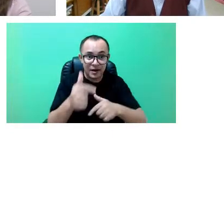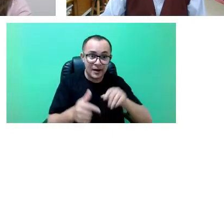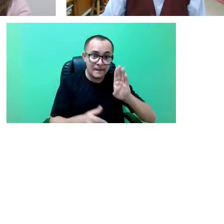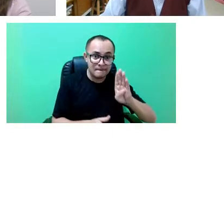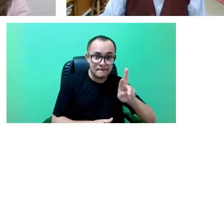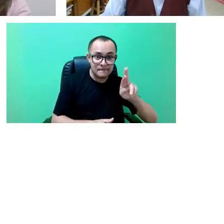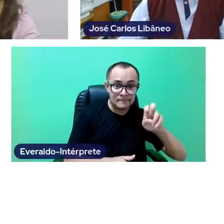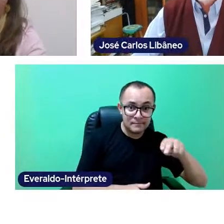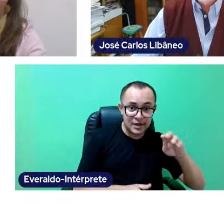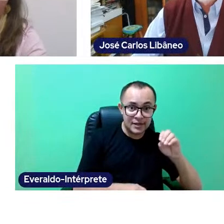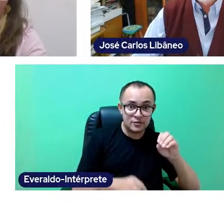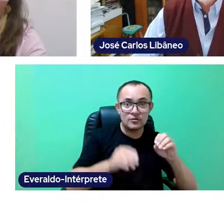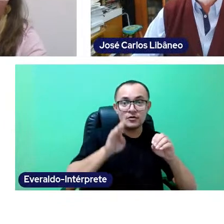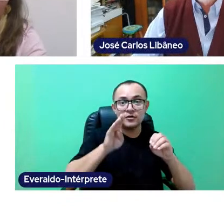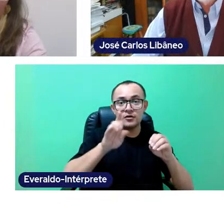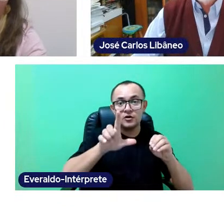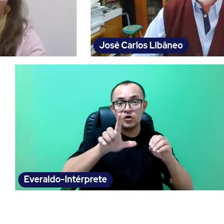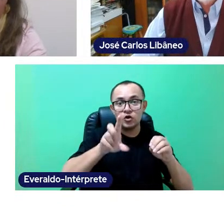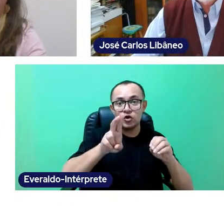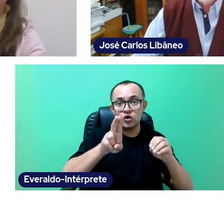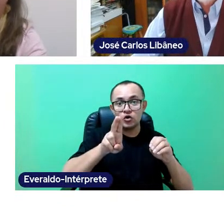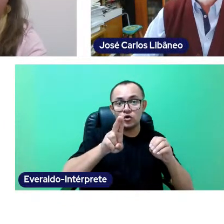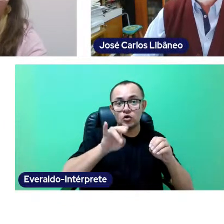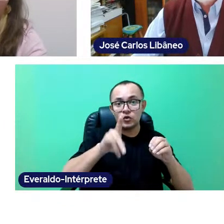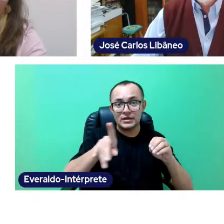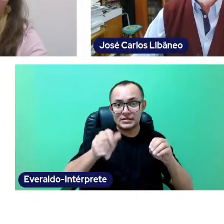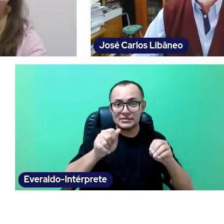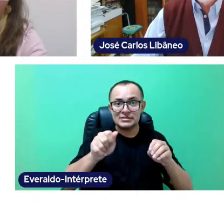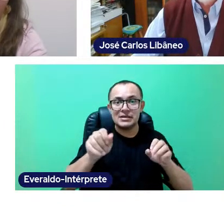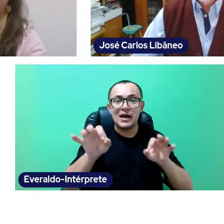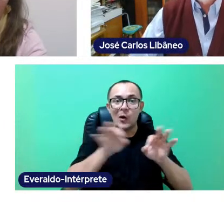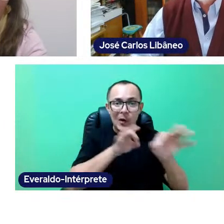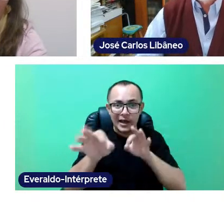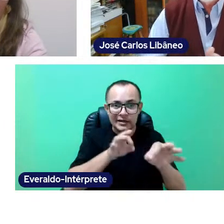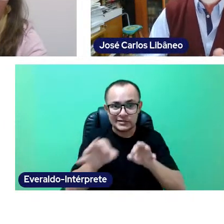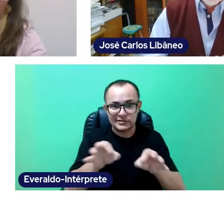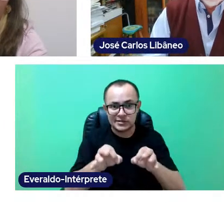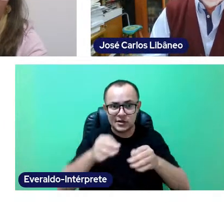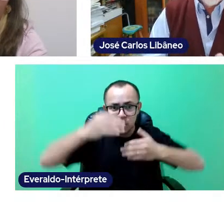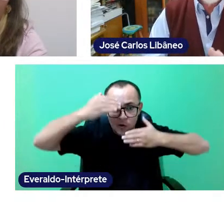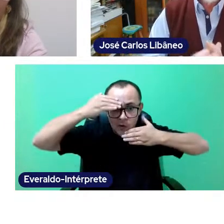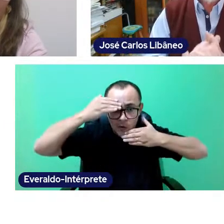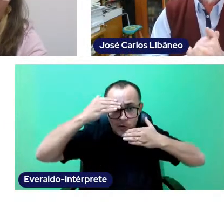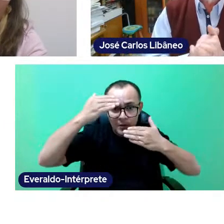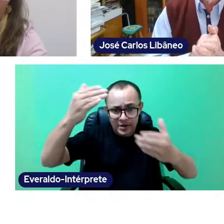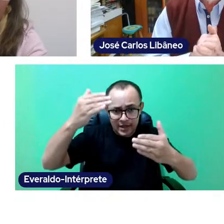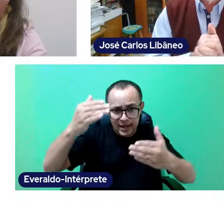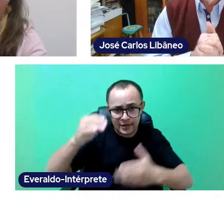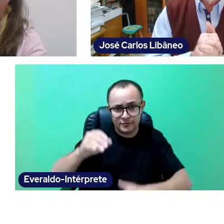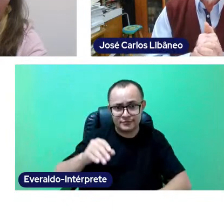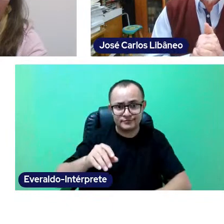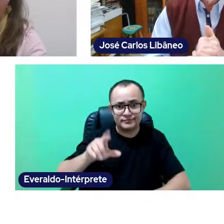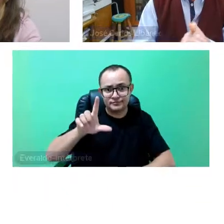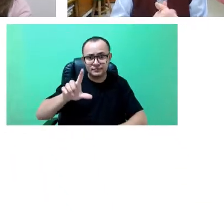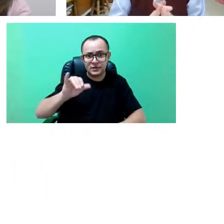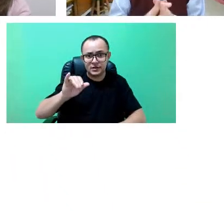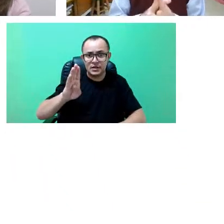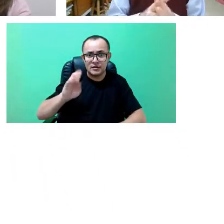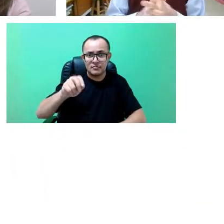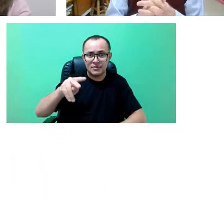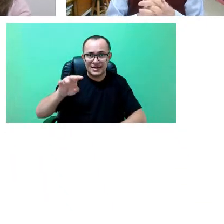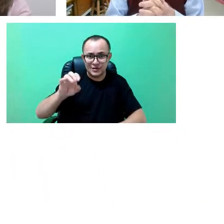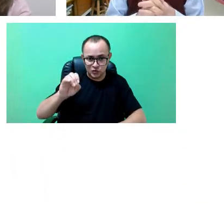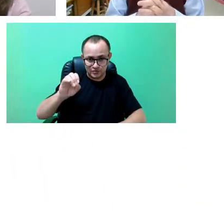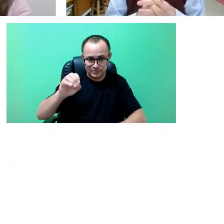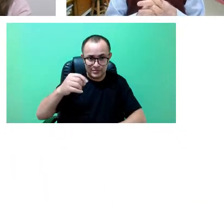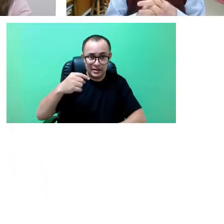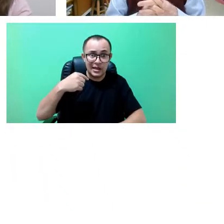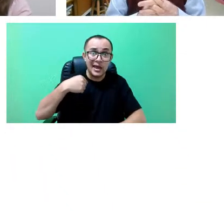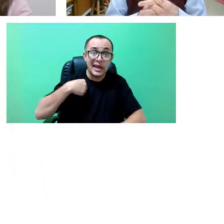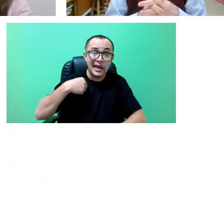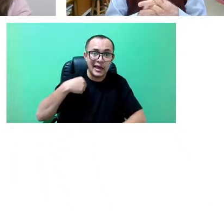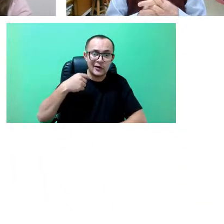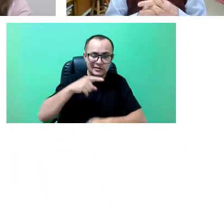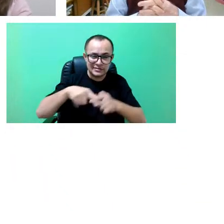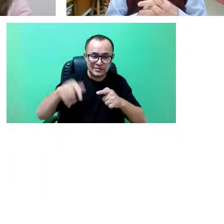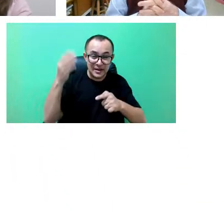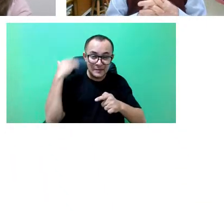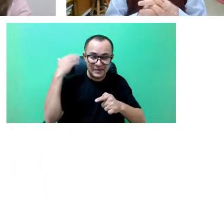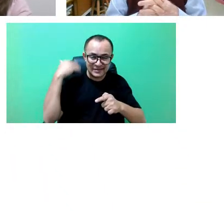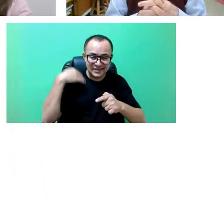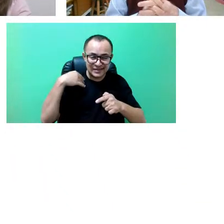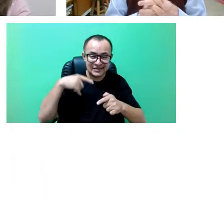I want to thank you for the opportunity to be together with Libâneo. Last week, Libâneo, I was participating in a public tender as a jury, for a professor to be accepted into USP,